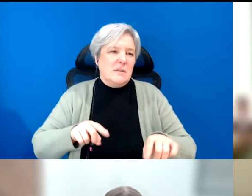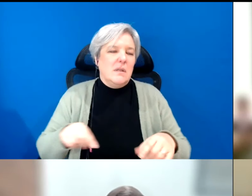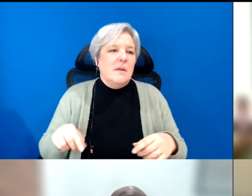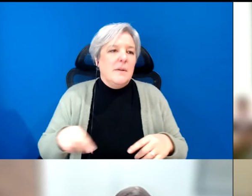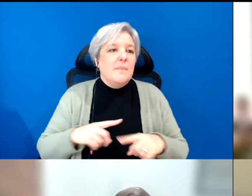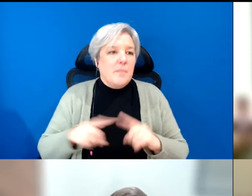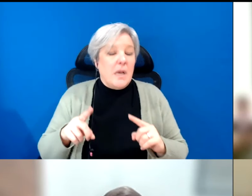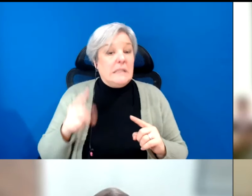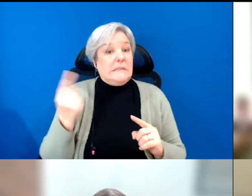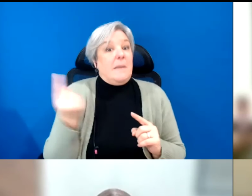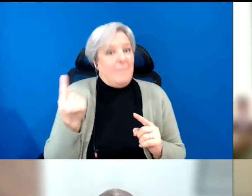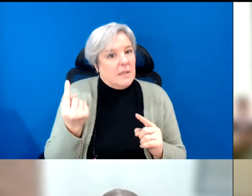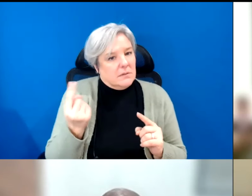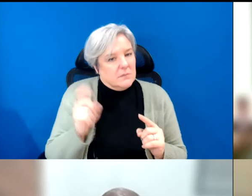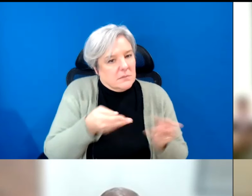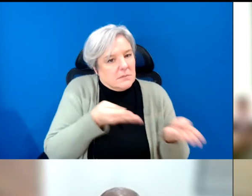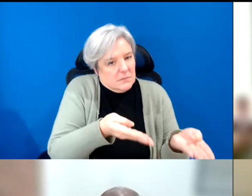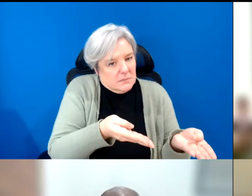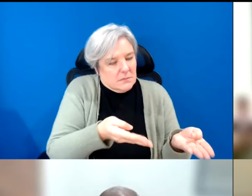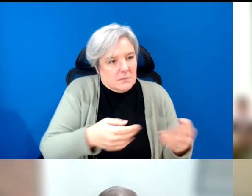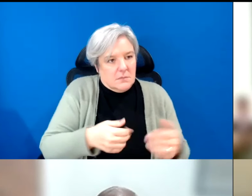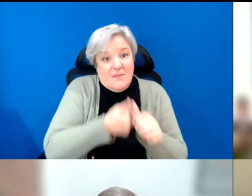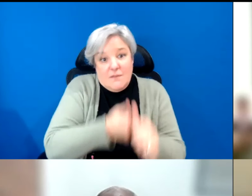some sort of attendance, whether it's based on their participation